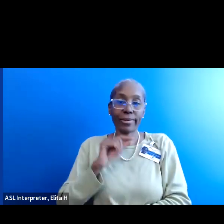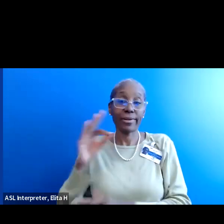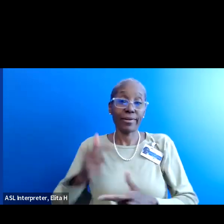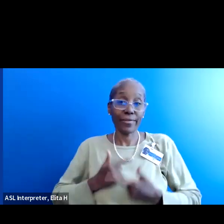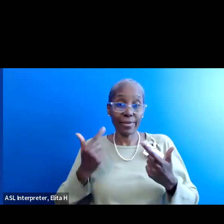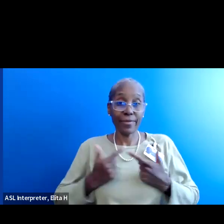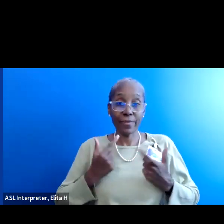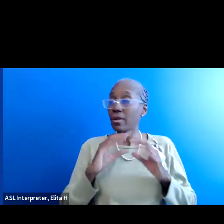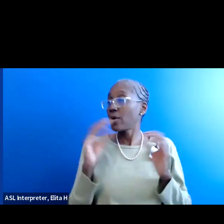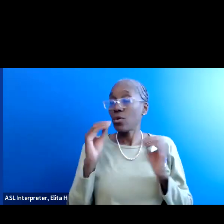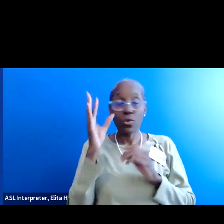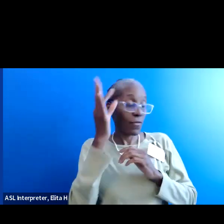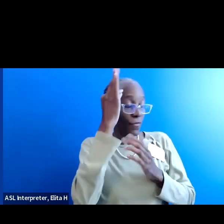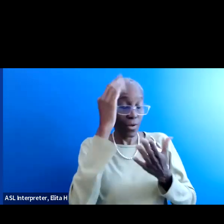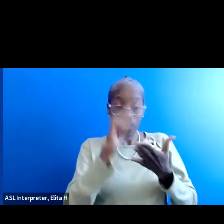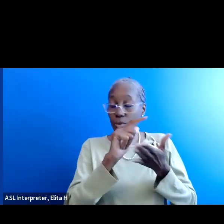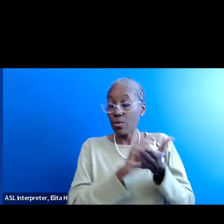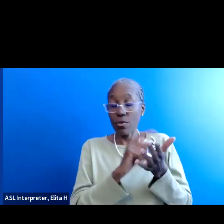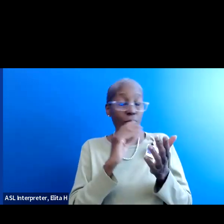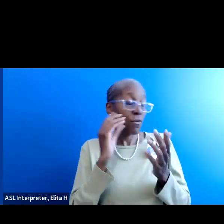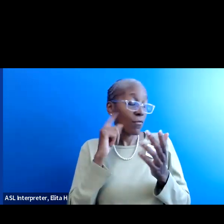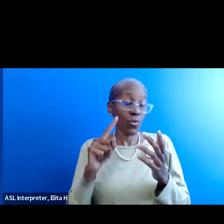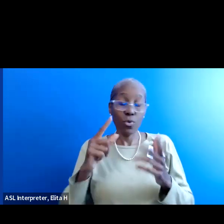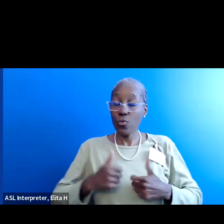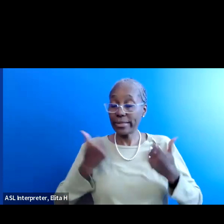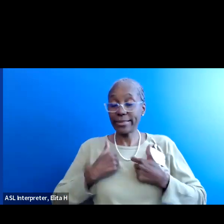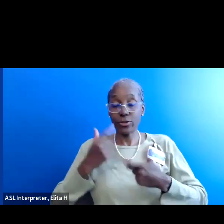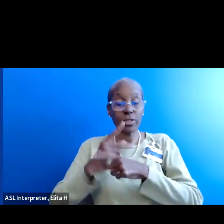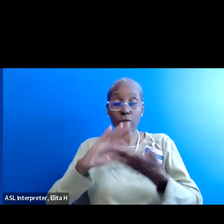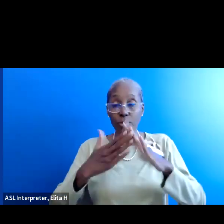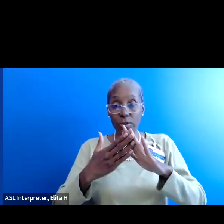There are no federal regulations for residential care communities, so that's important to know.